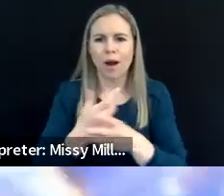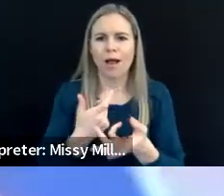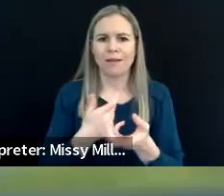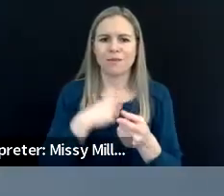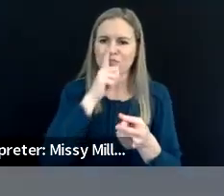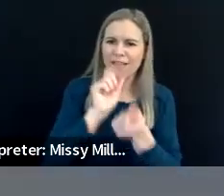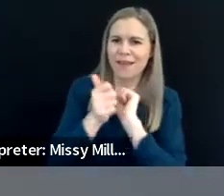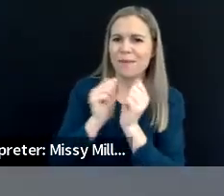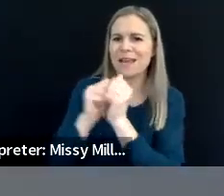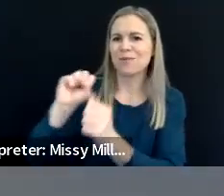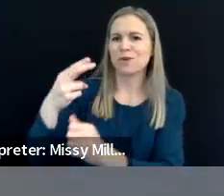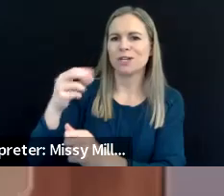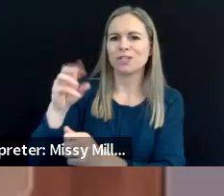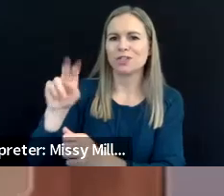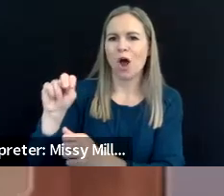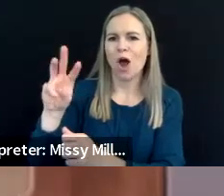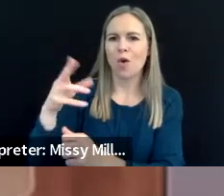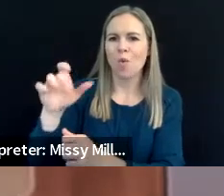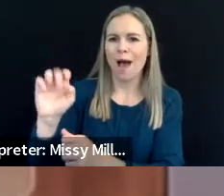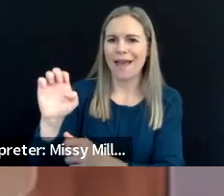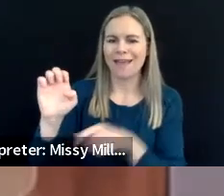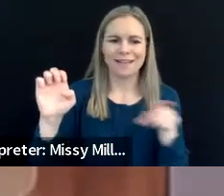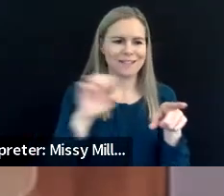Hey, everyone.